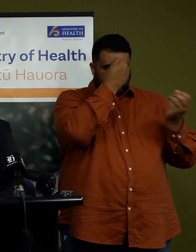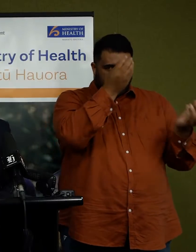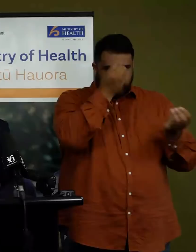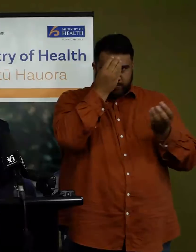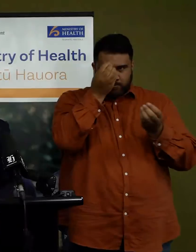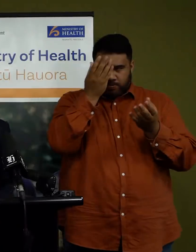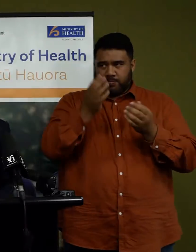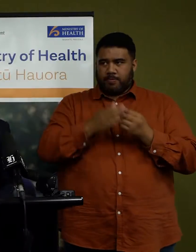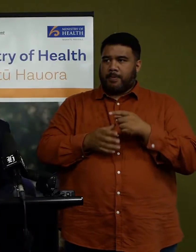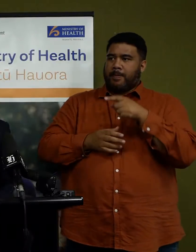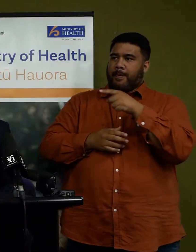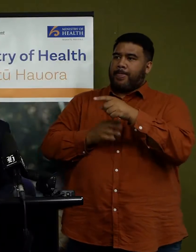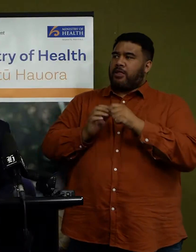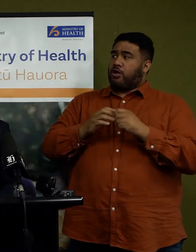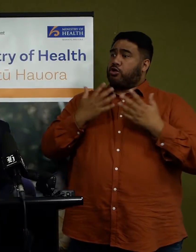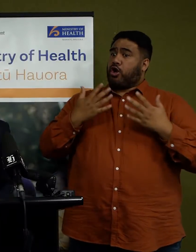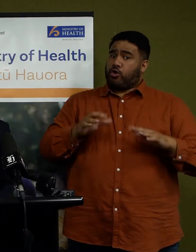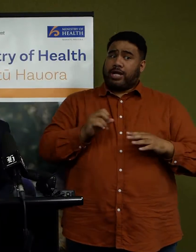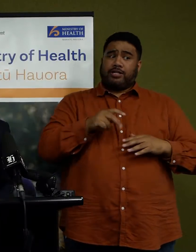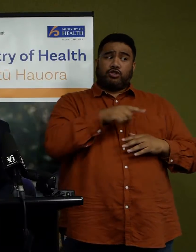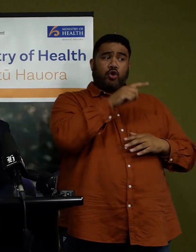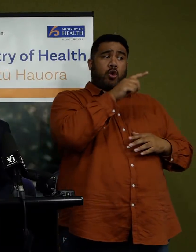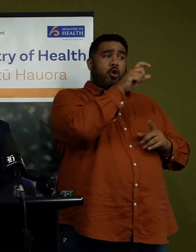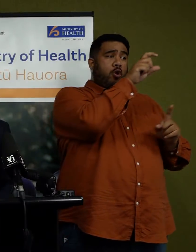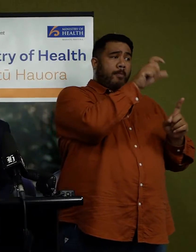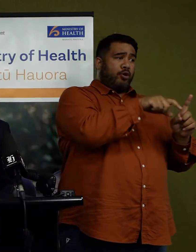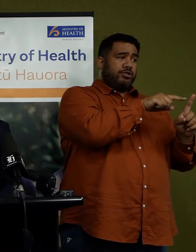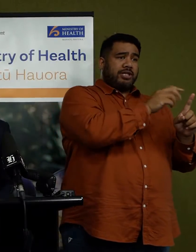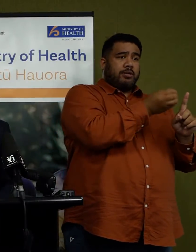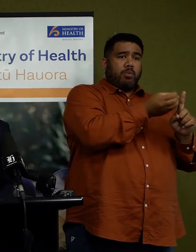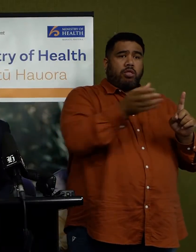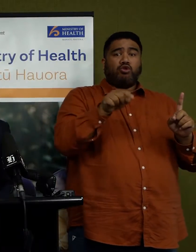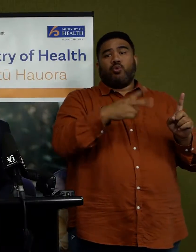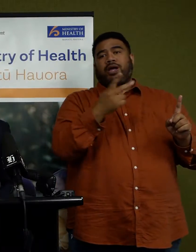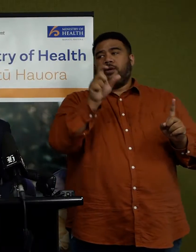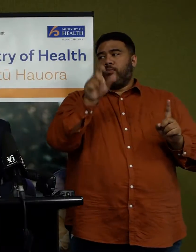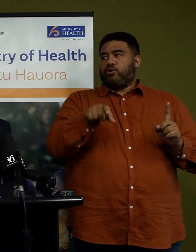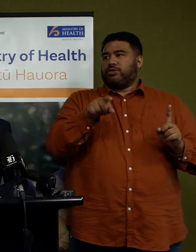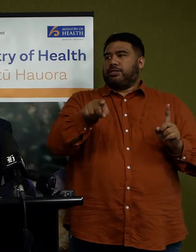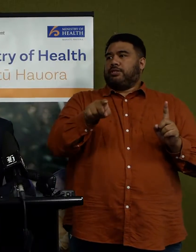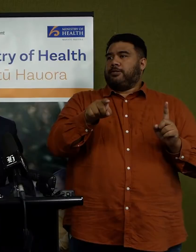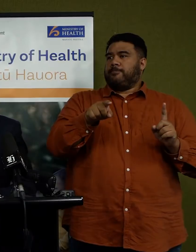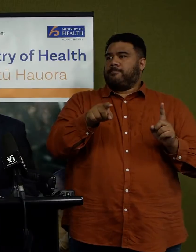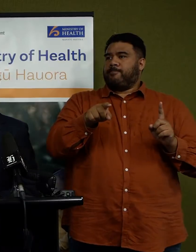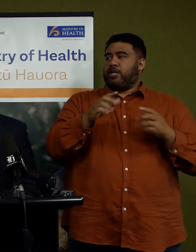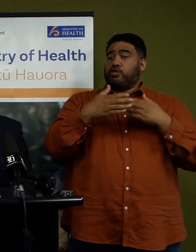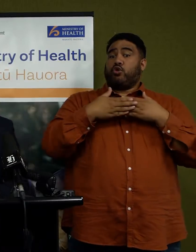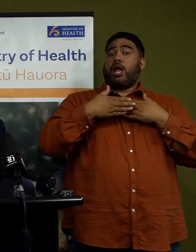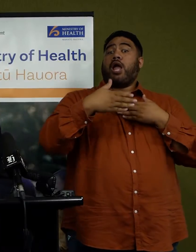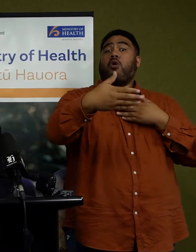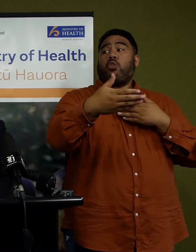Compared to human-to-human transmission here, how long would it take to get to its peak worse stage?